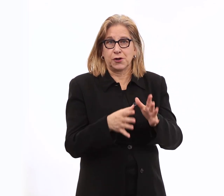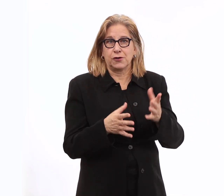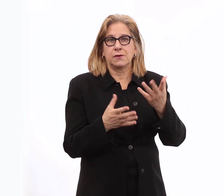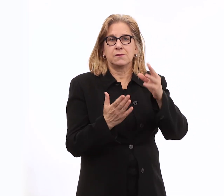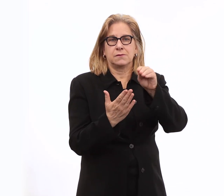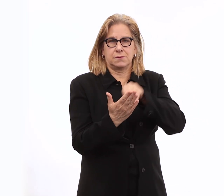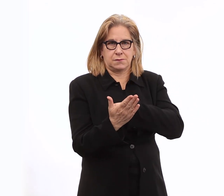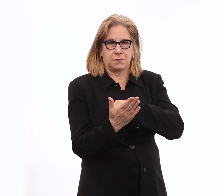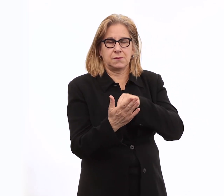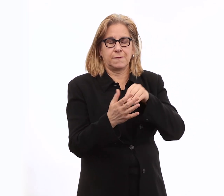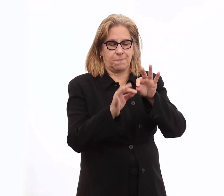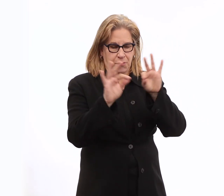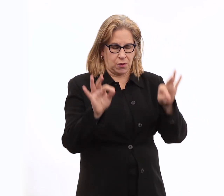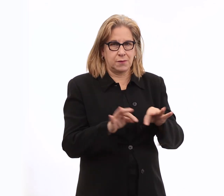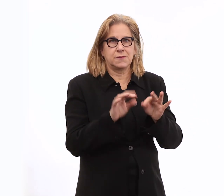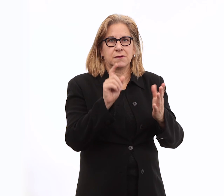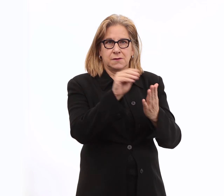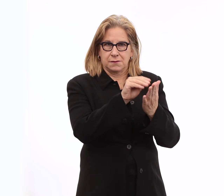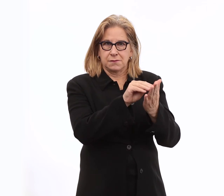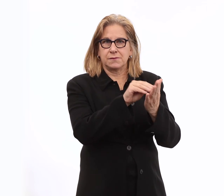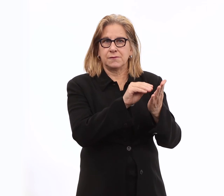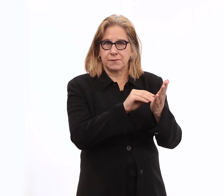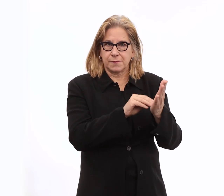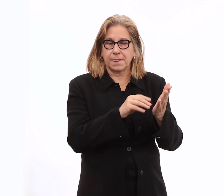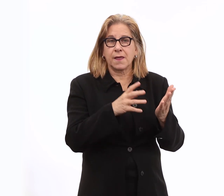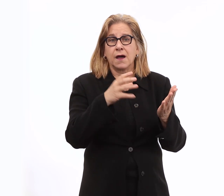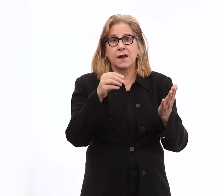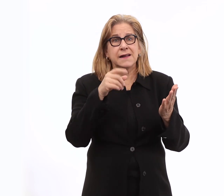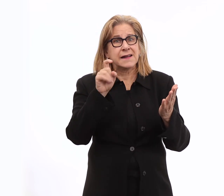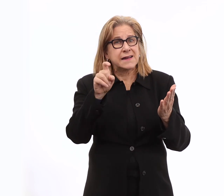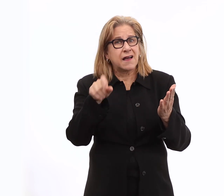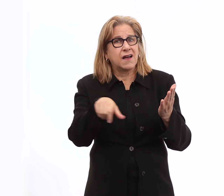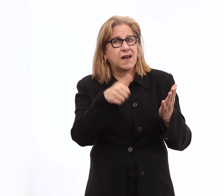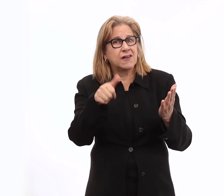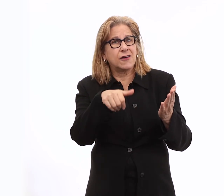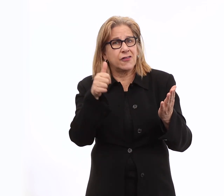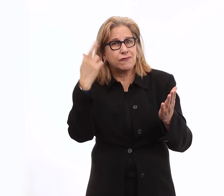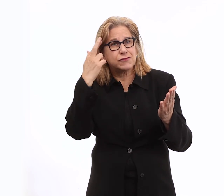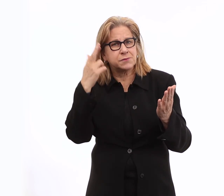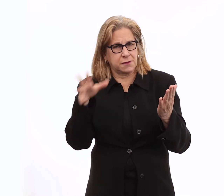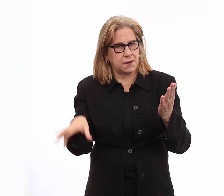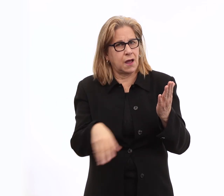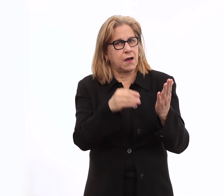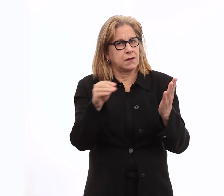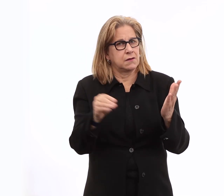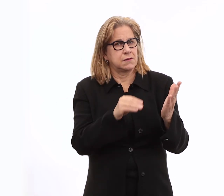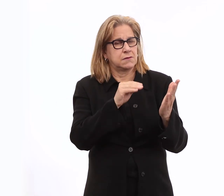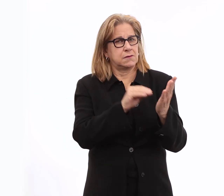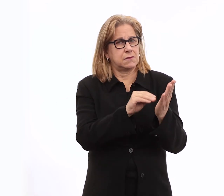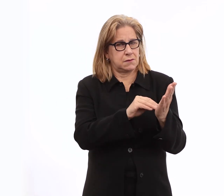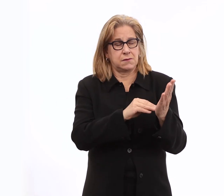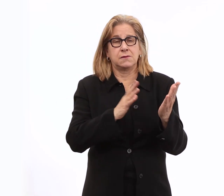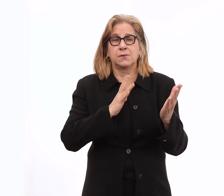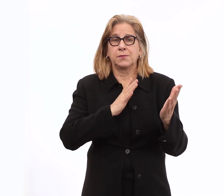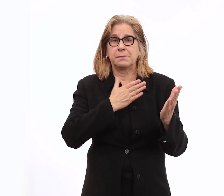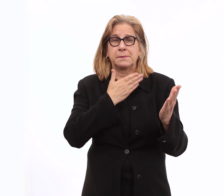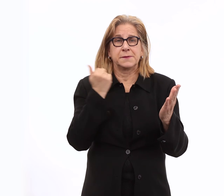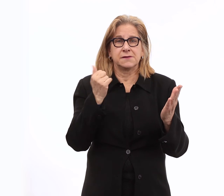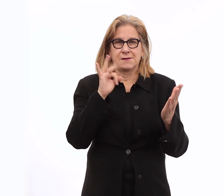by filling out and submitting the required form. Use the same form to request any other reasonable accommodation that you need.